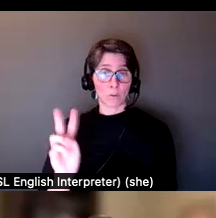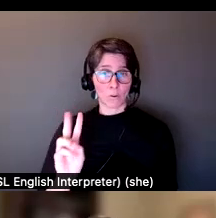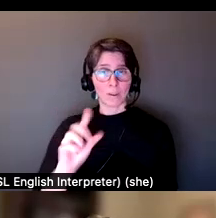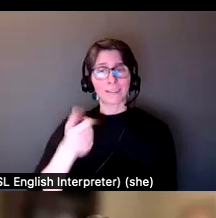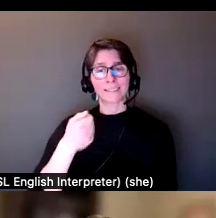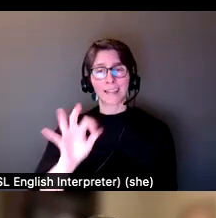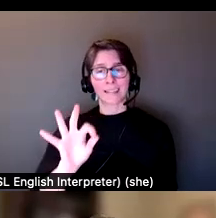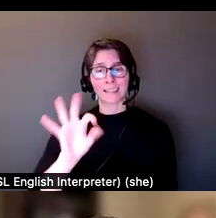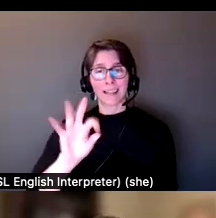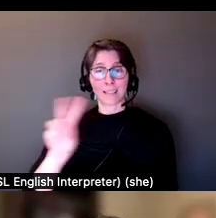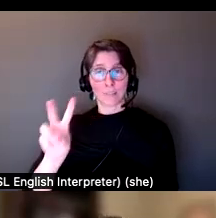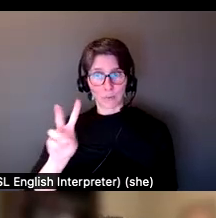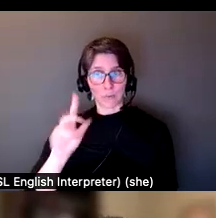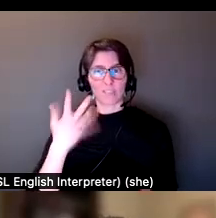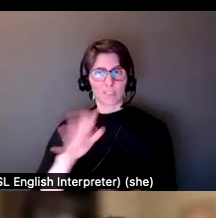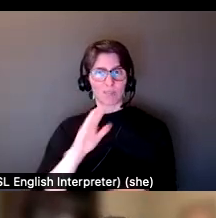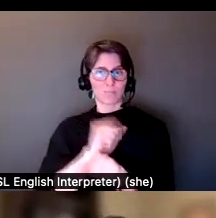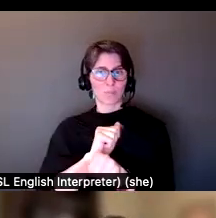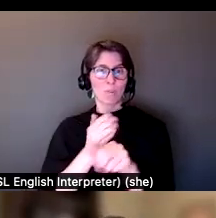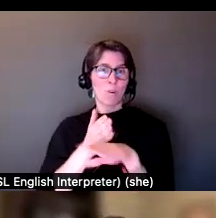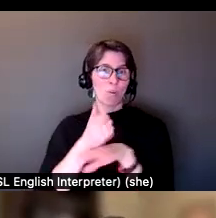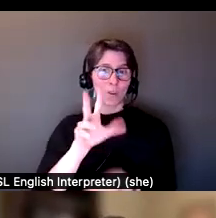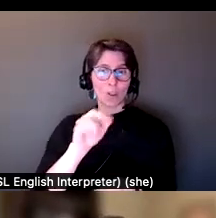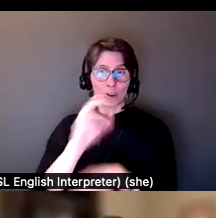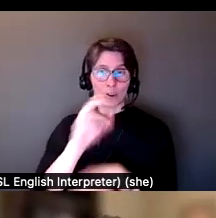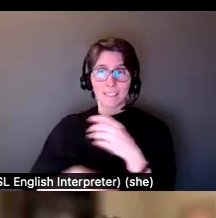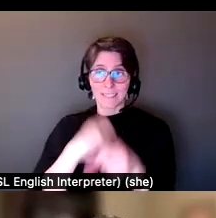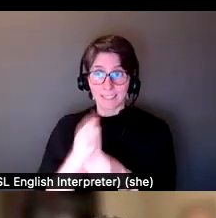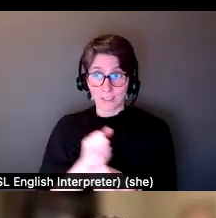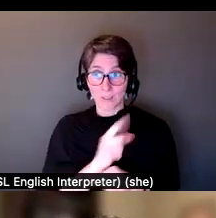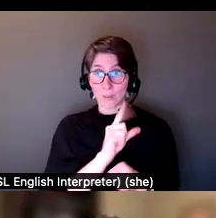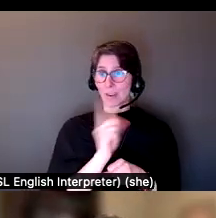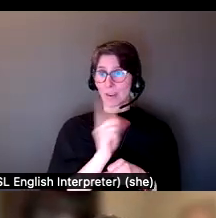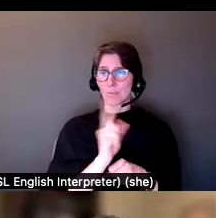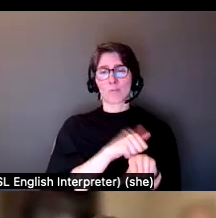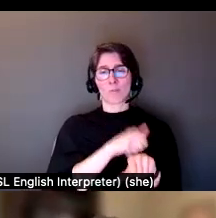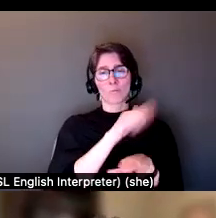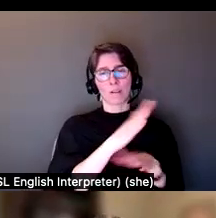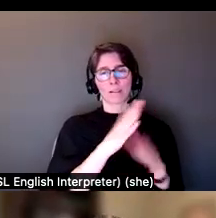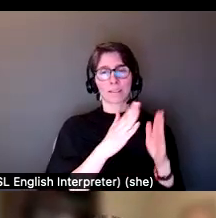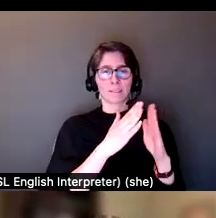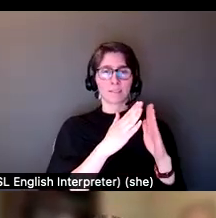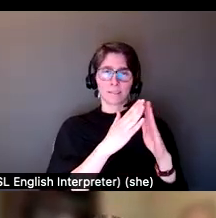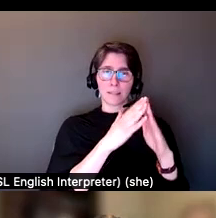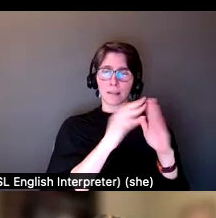20 of them at Rocky Mountain Books, working as a bookseller, a publisher sales representative